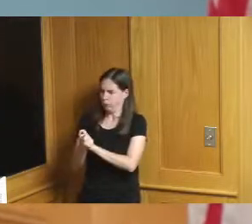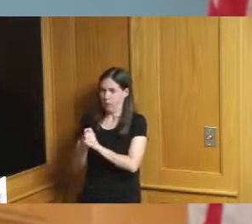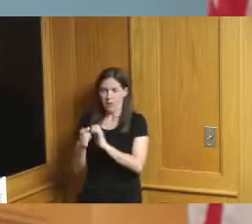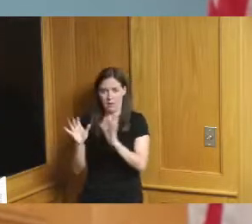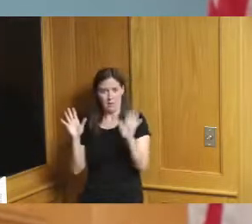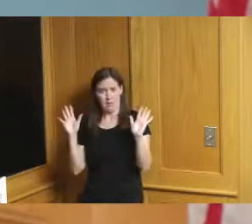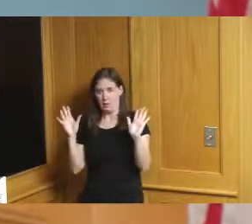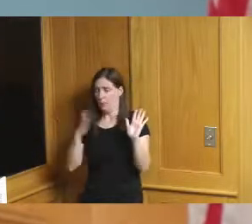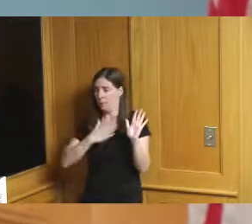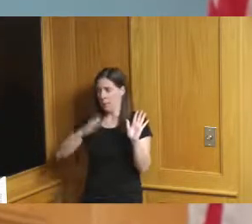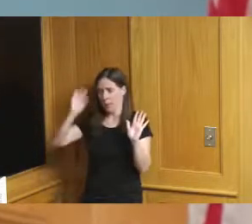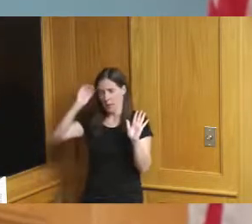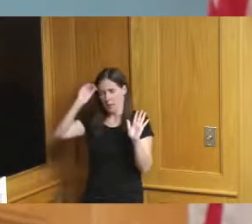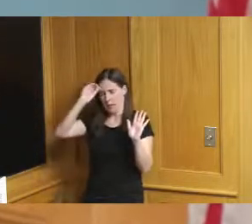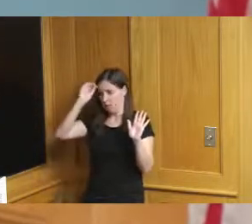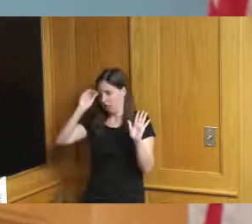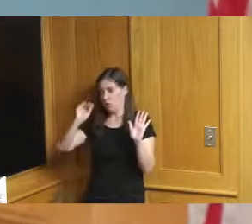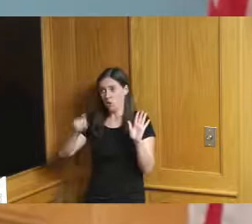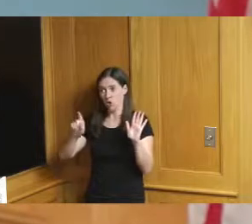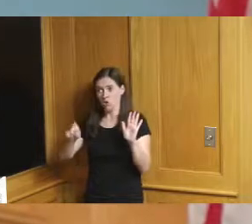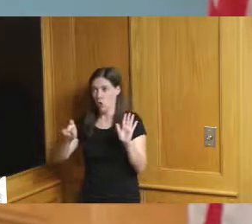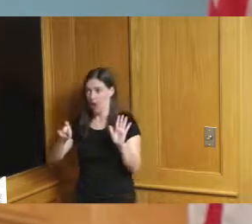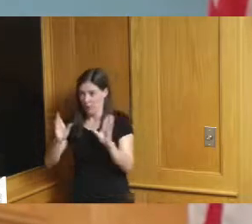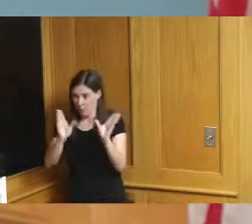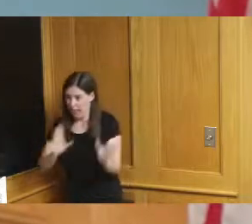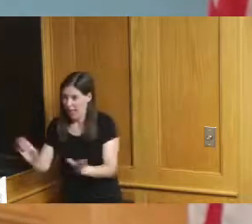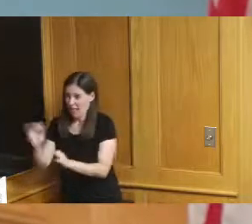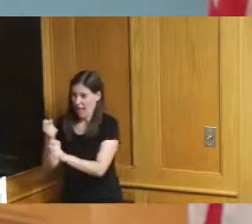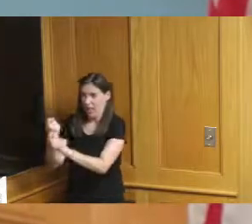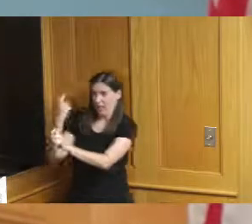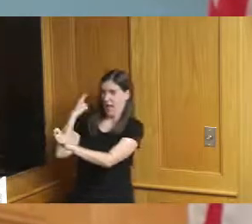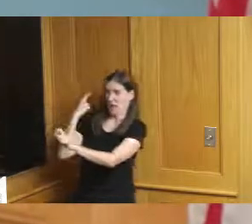this is something that should be planned out a year so in other words this year we would keep